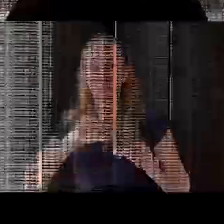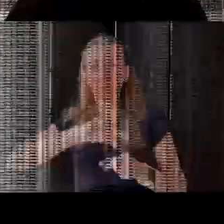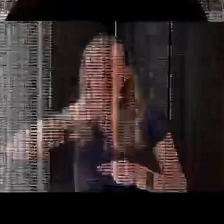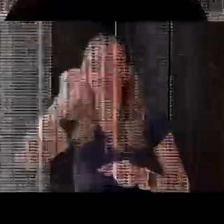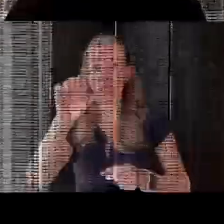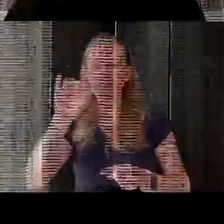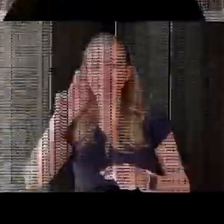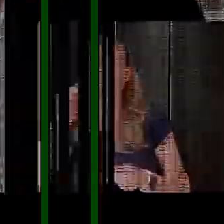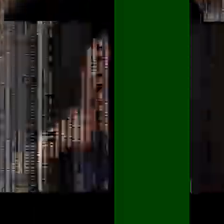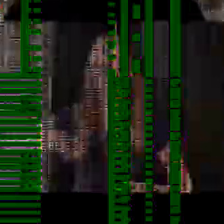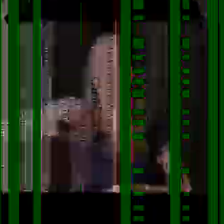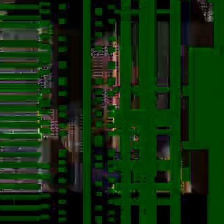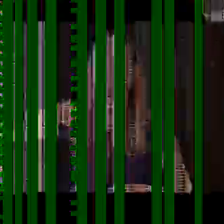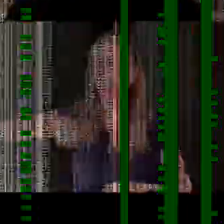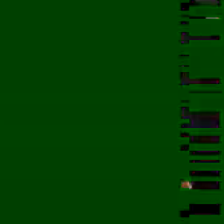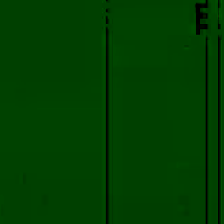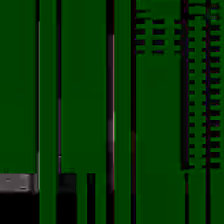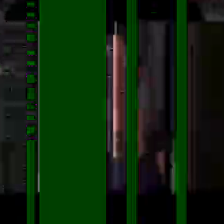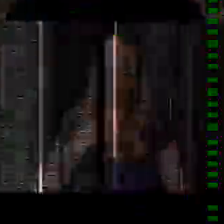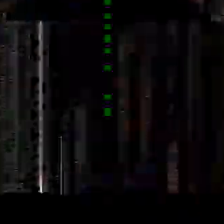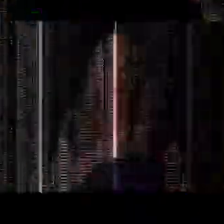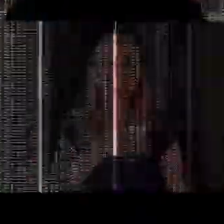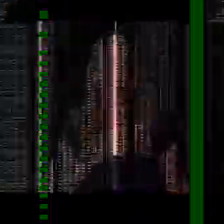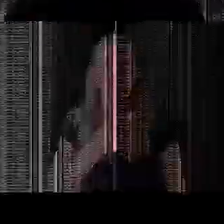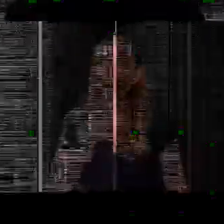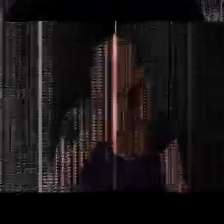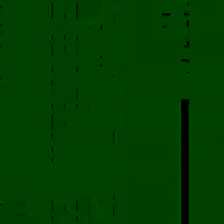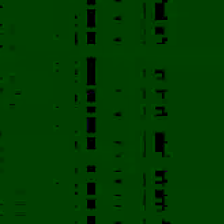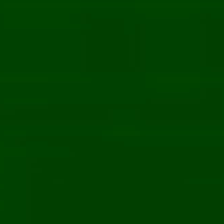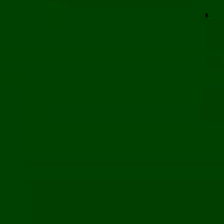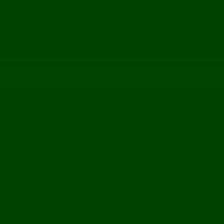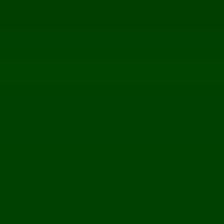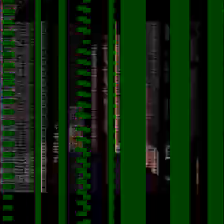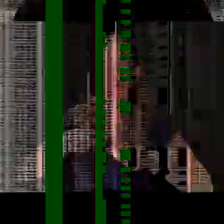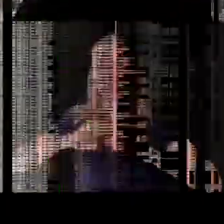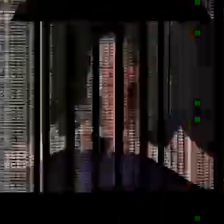me tell you, they swear polished concrete is so dangerous for them, especially if it